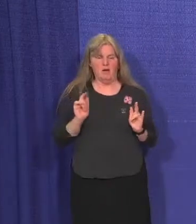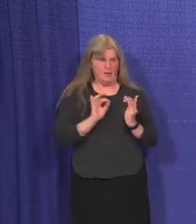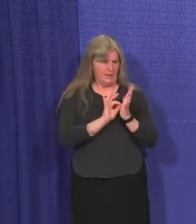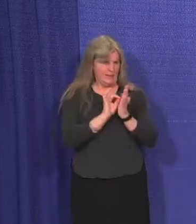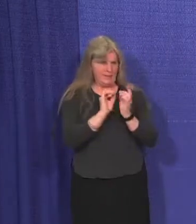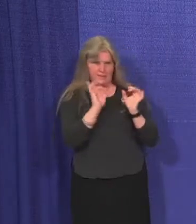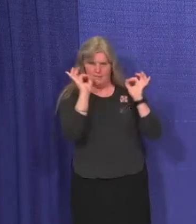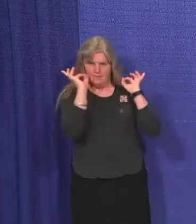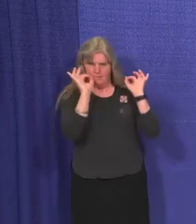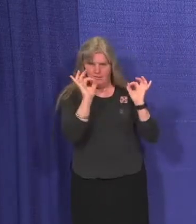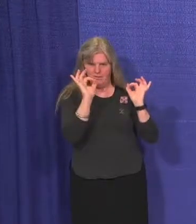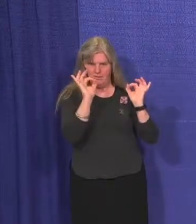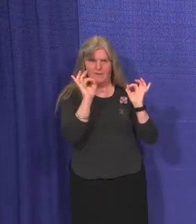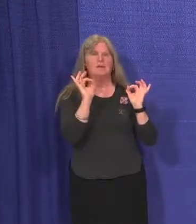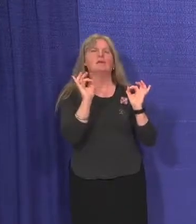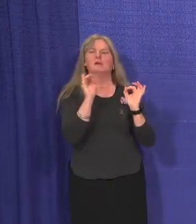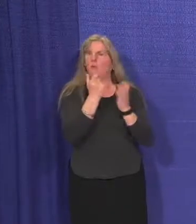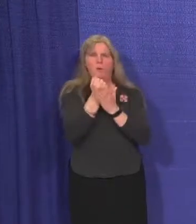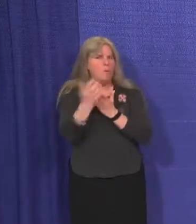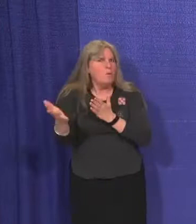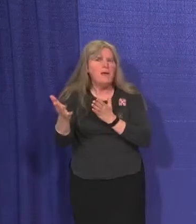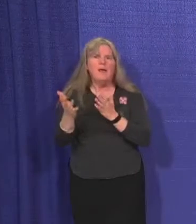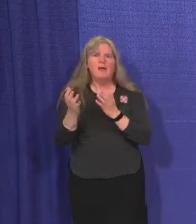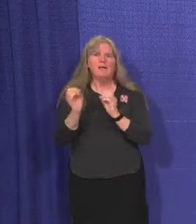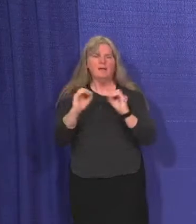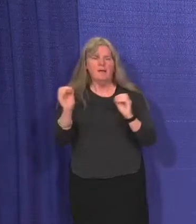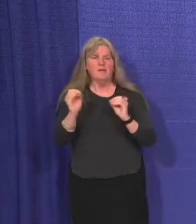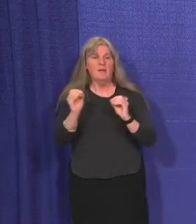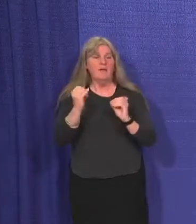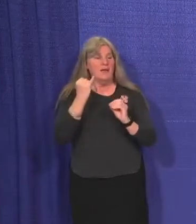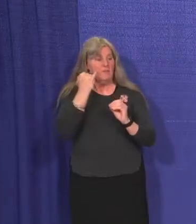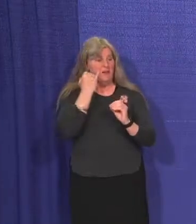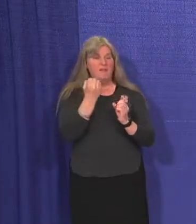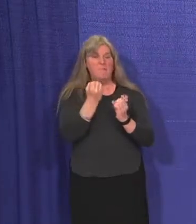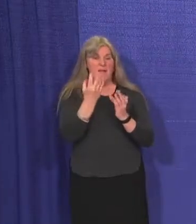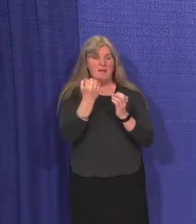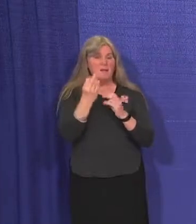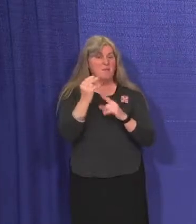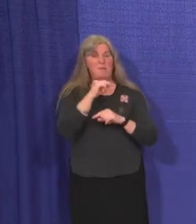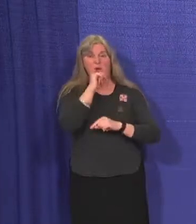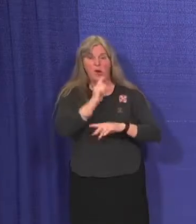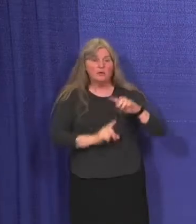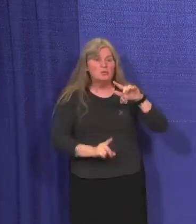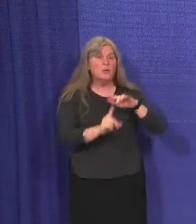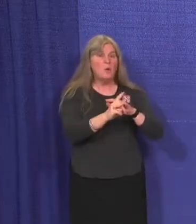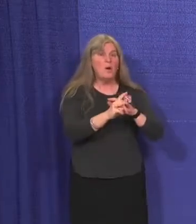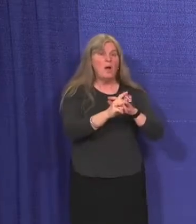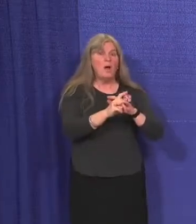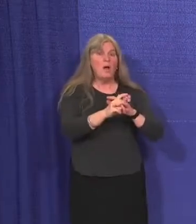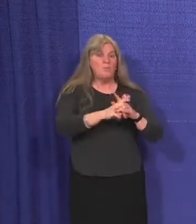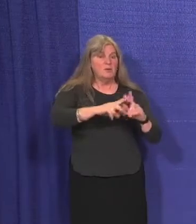22 degrees and when you book an appointment our team thought a set number of idols.